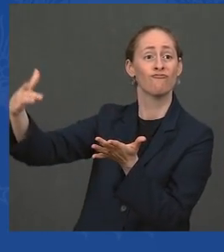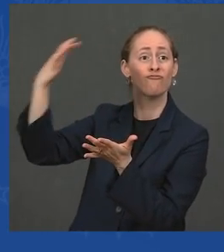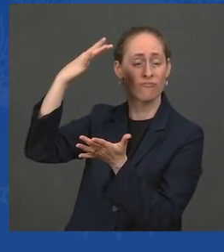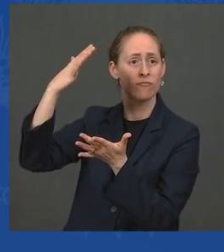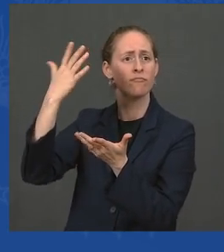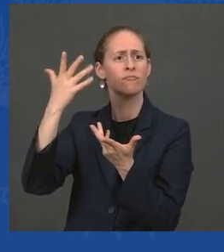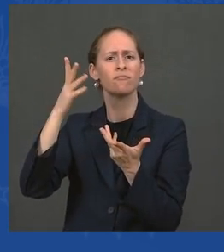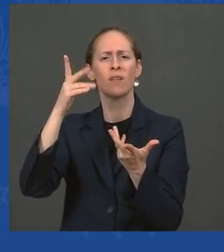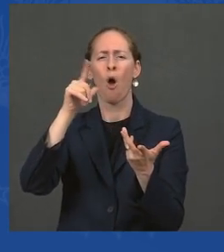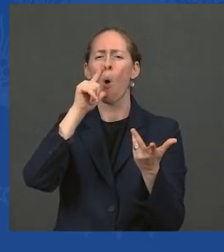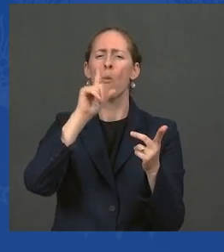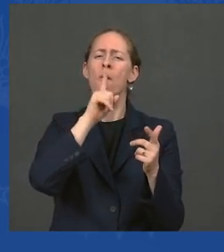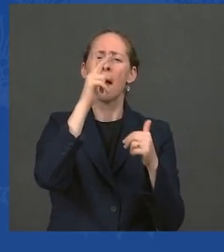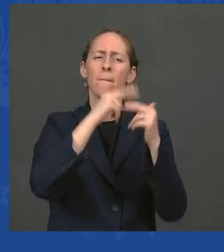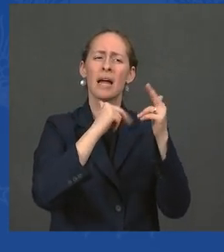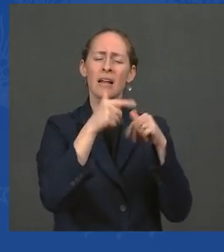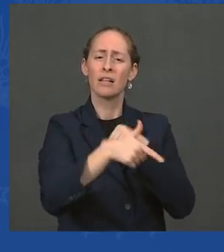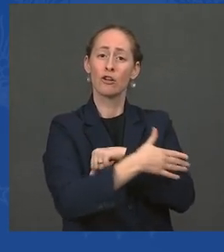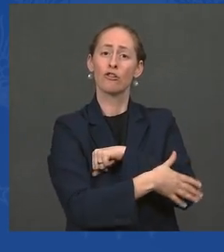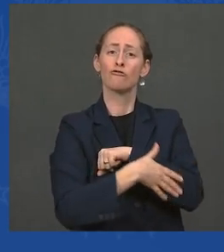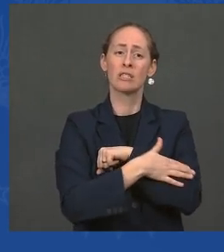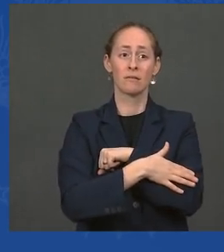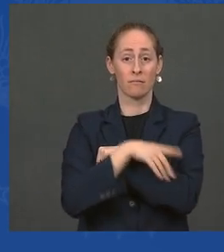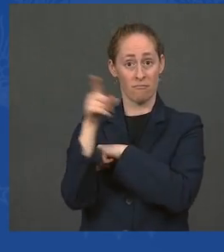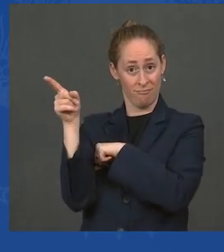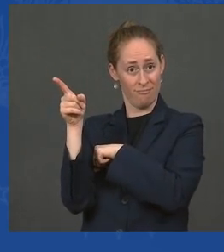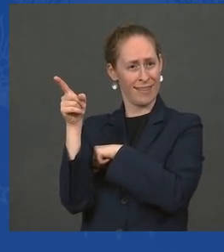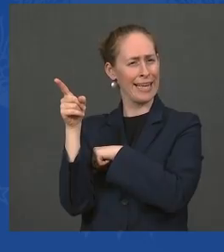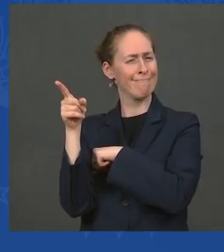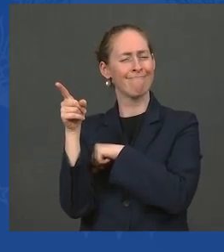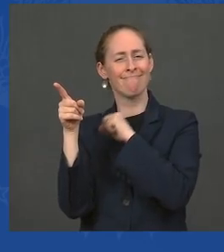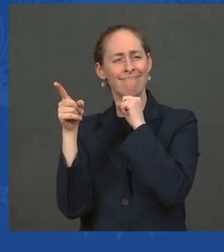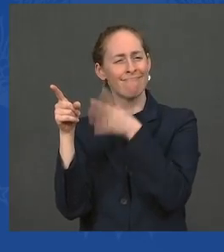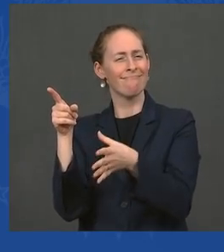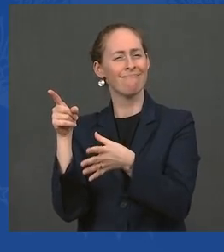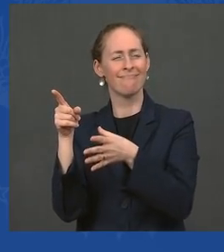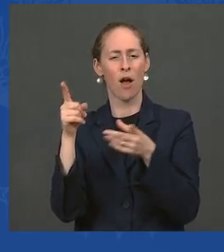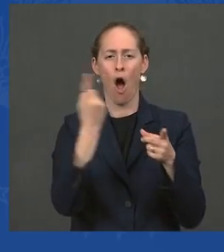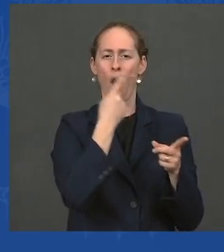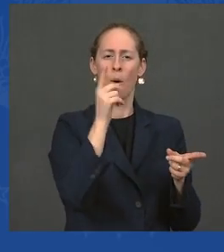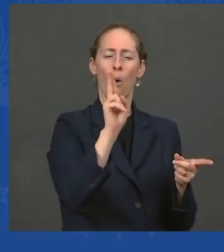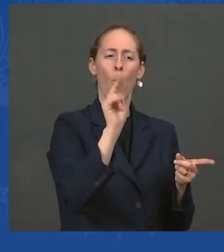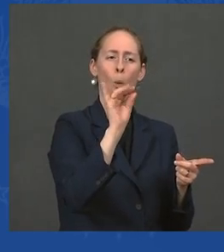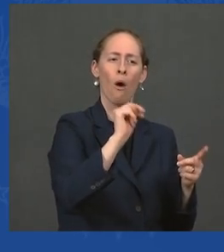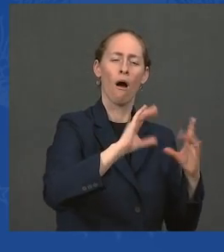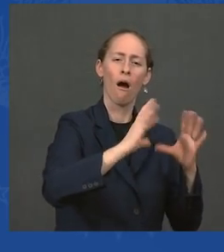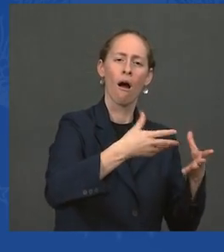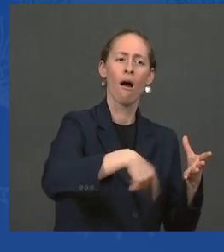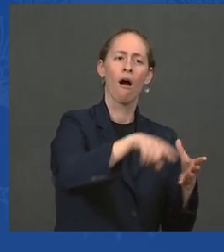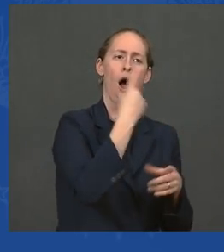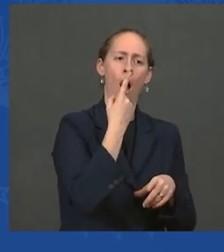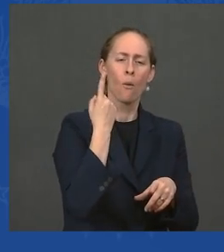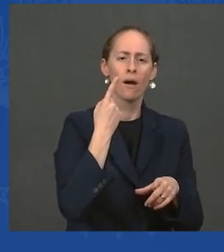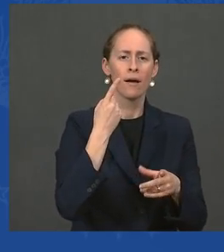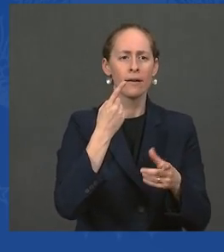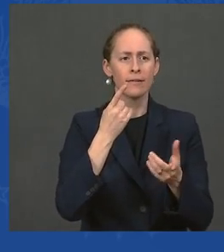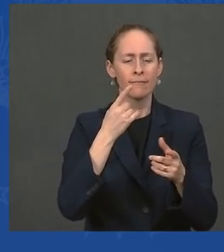like the young man who just introduced me: union people. People who, in fact, can make a decent, hard wage and build the country.